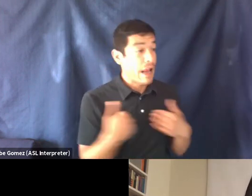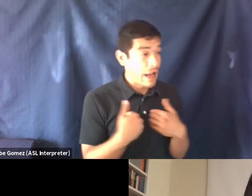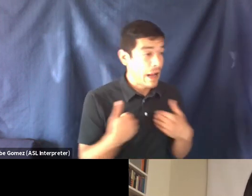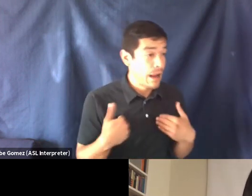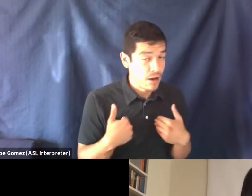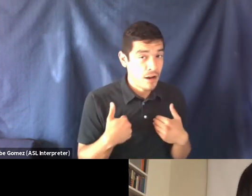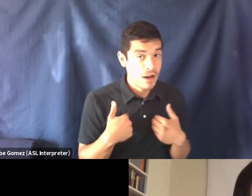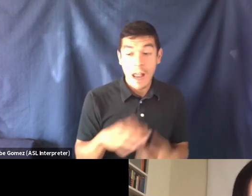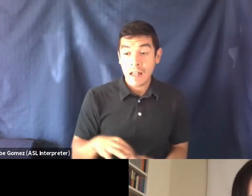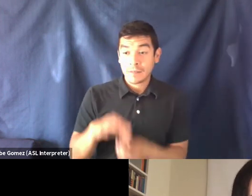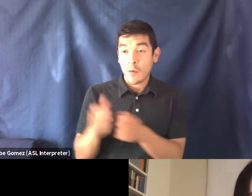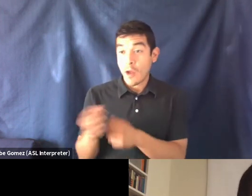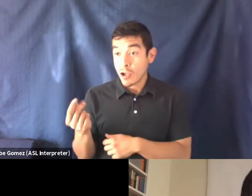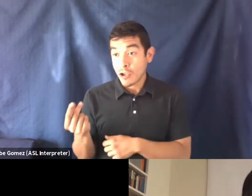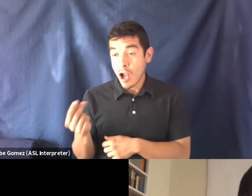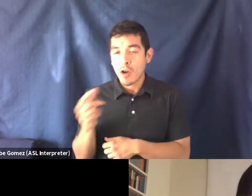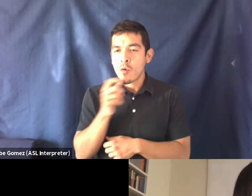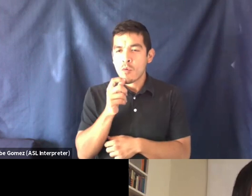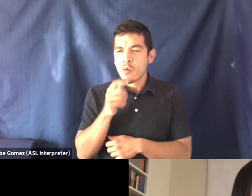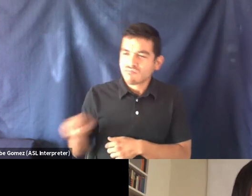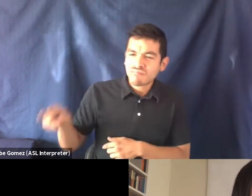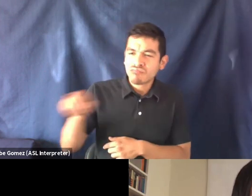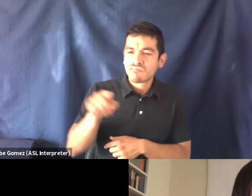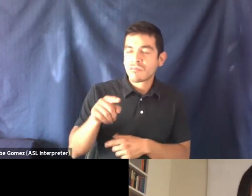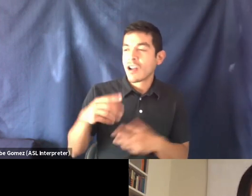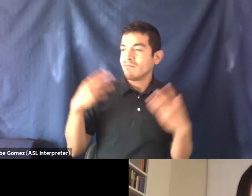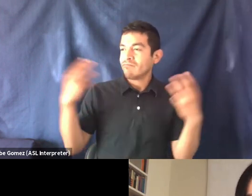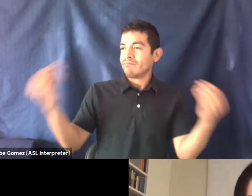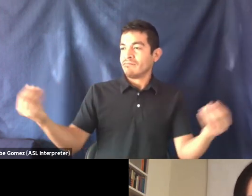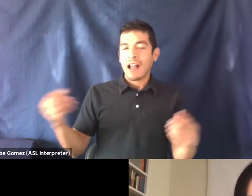they exist on the peripheries of society. They're owned by no one and in a way